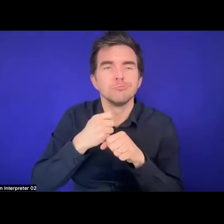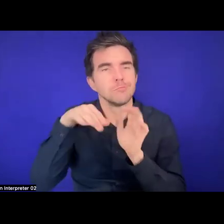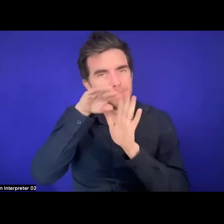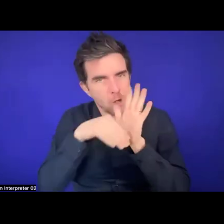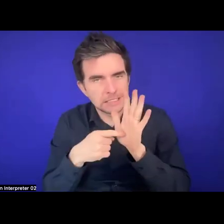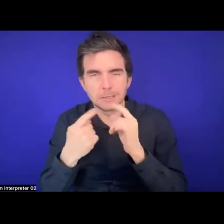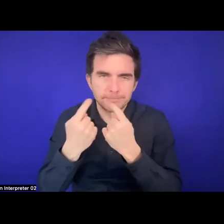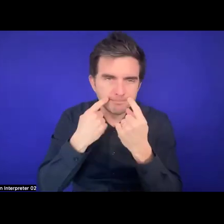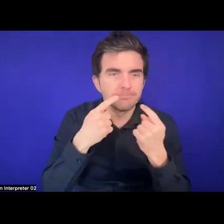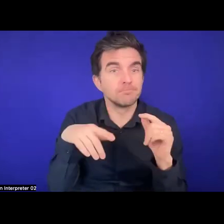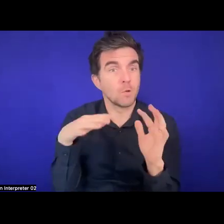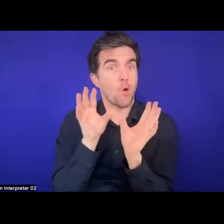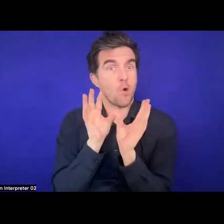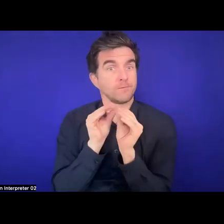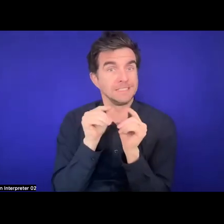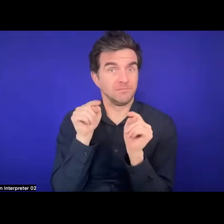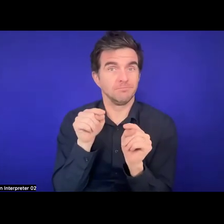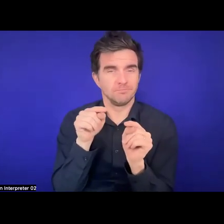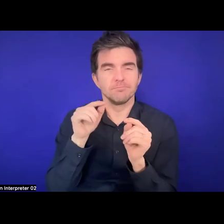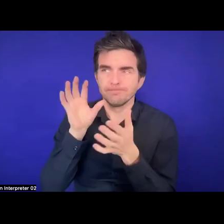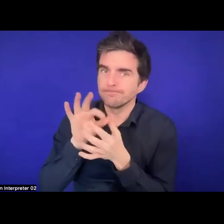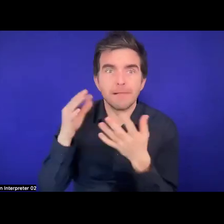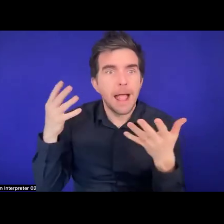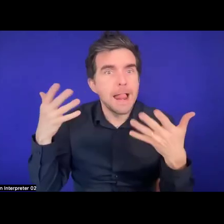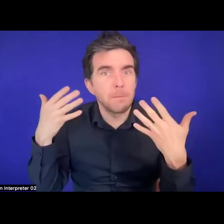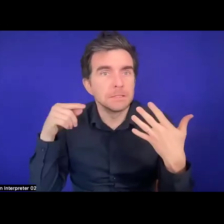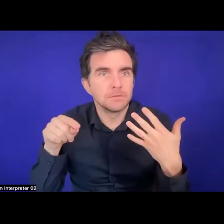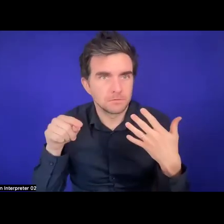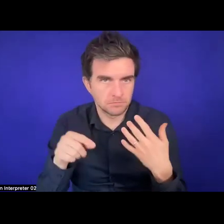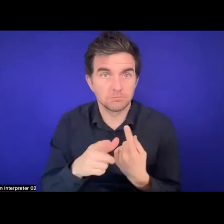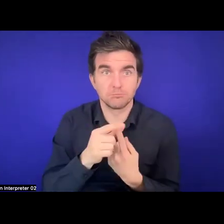every November, the COP conference, but there are similar conferences happening in